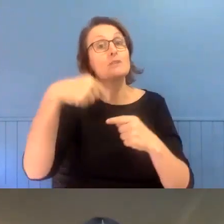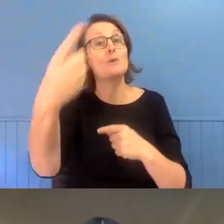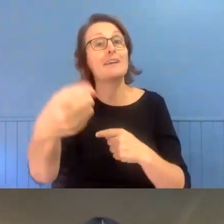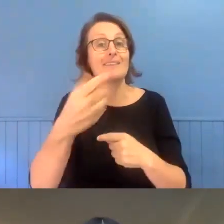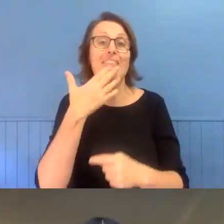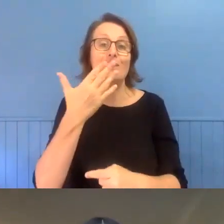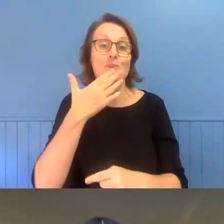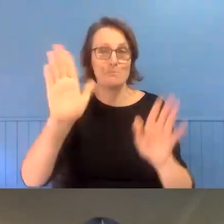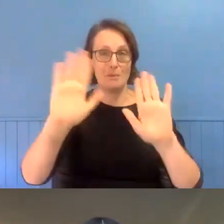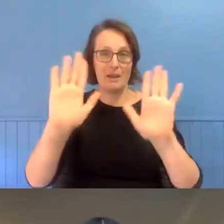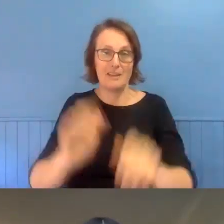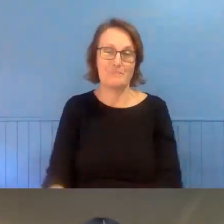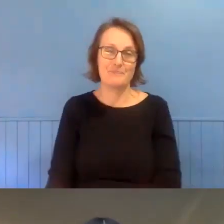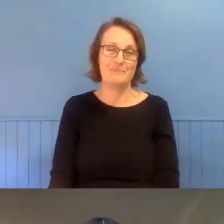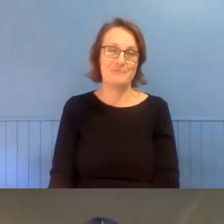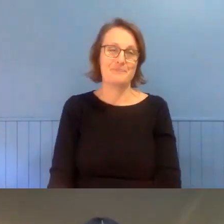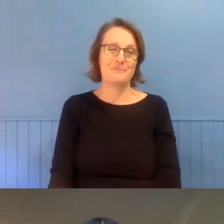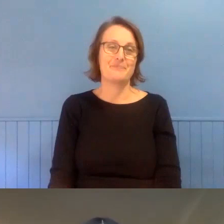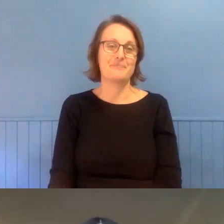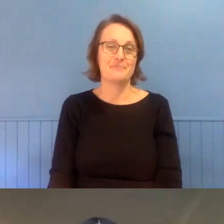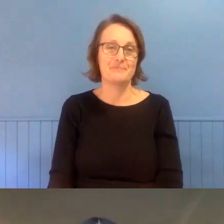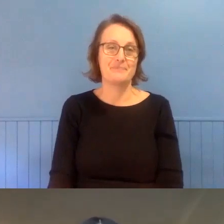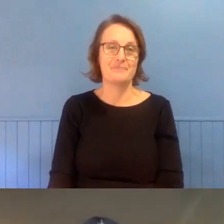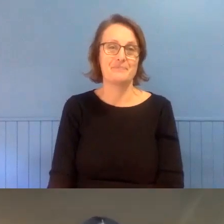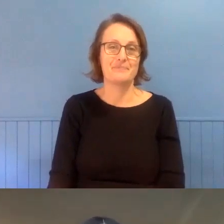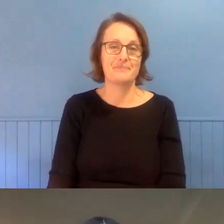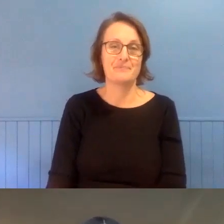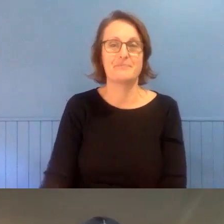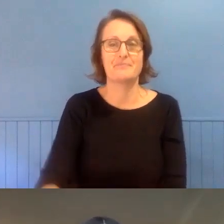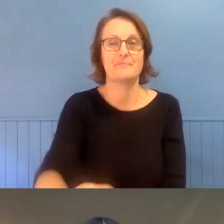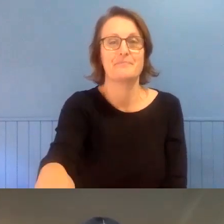Thanks, everyone. BIANCA: Thank you. FRANCES: Thank you. Thank